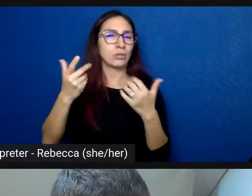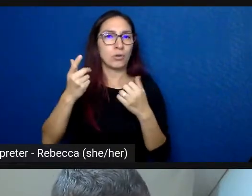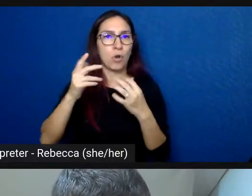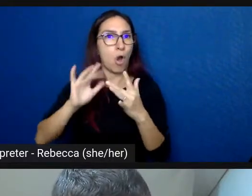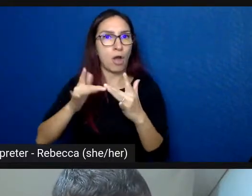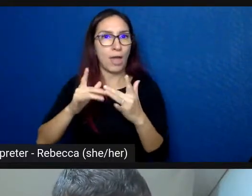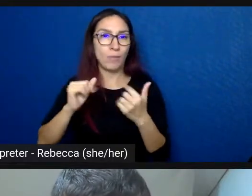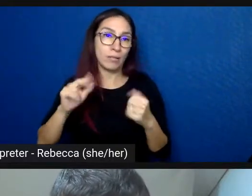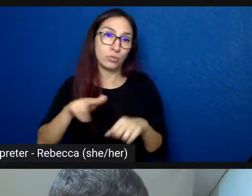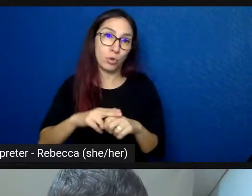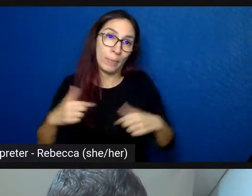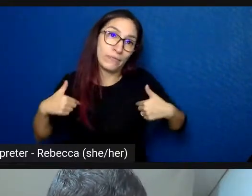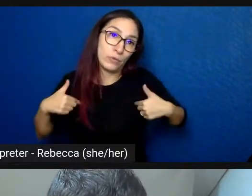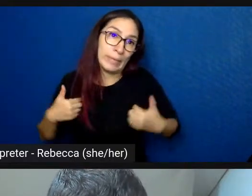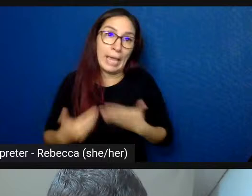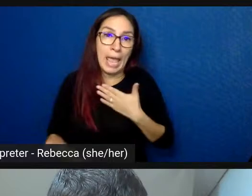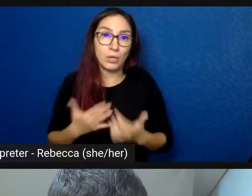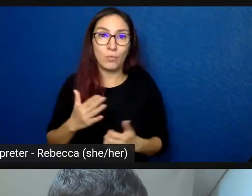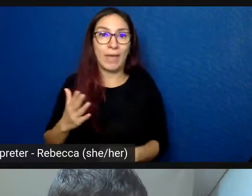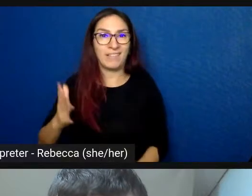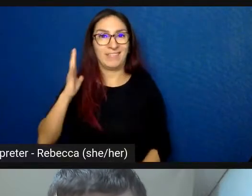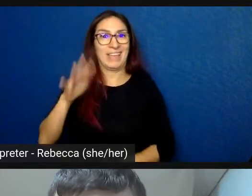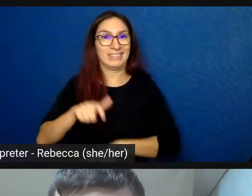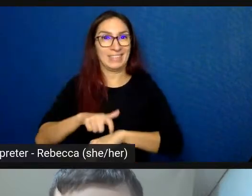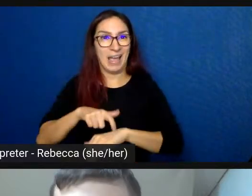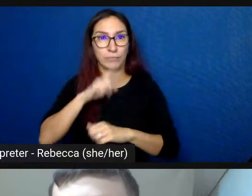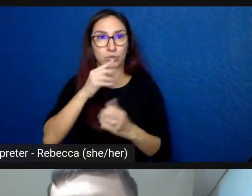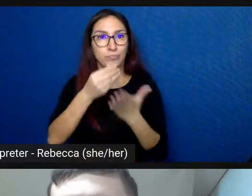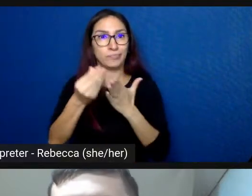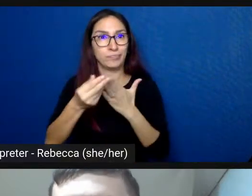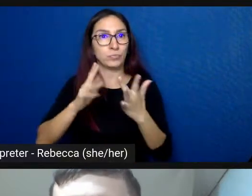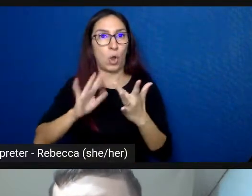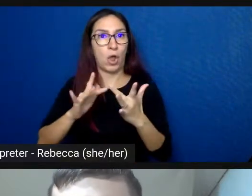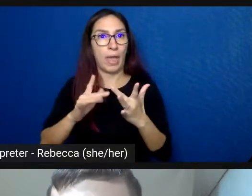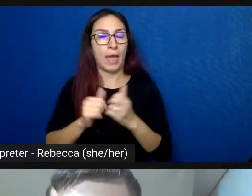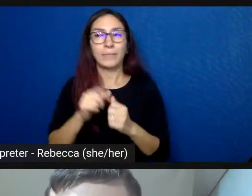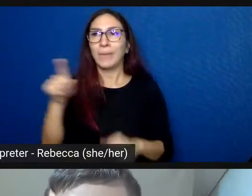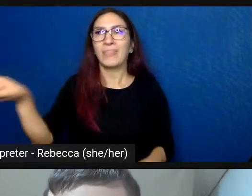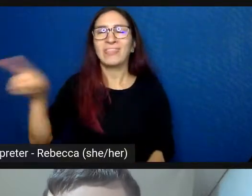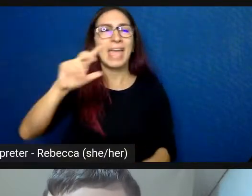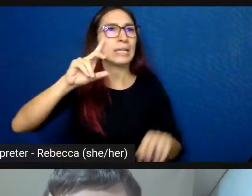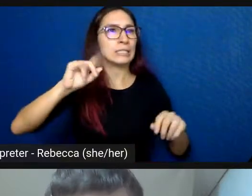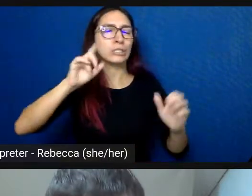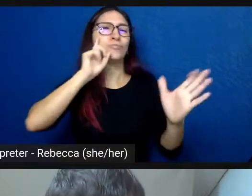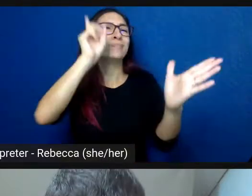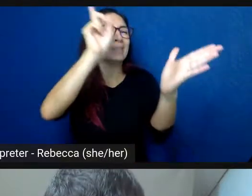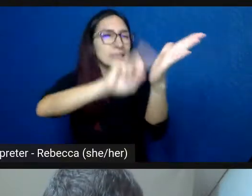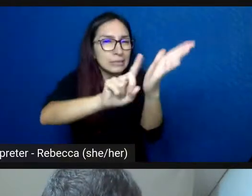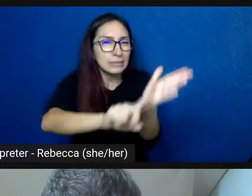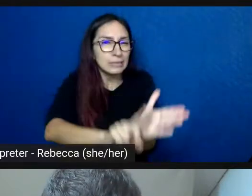It was already normal. I lived in London online and it was normal to do your shopping online, or normal for me.